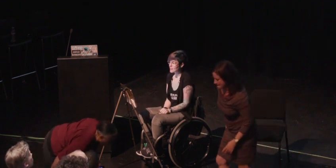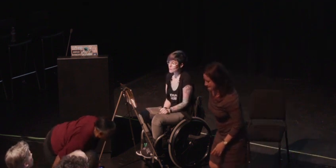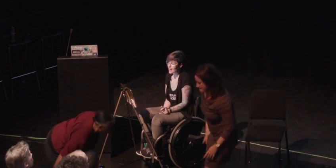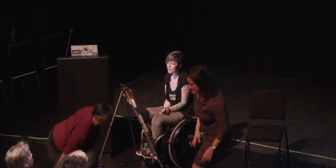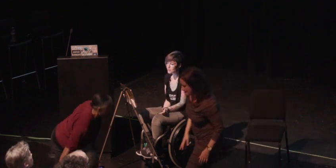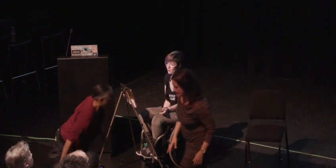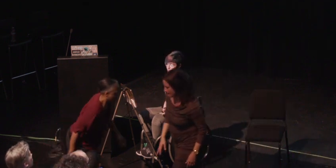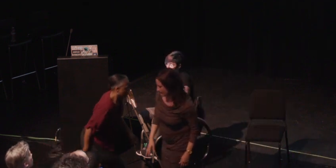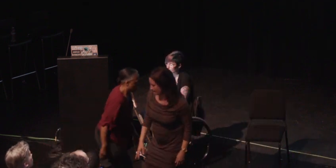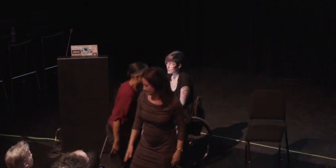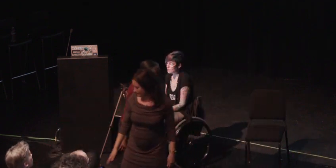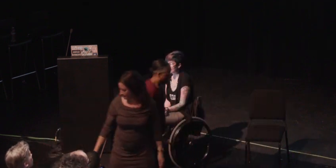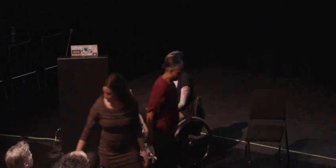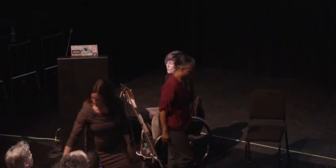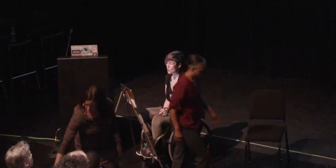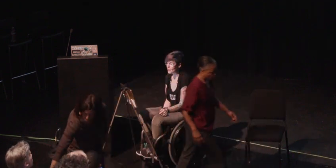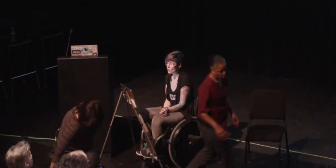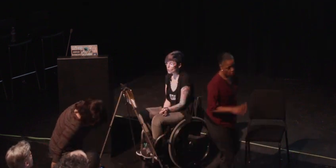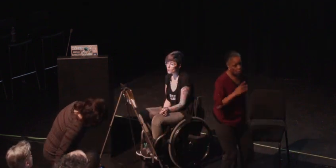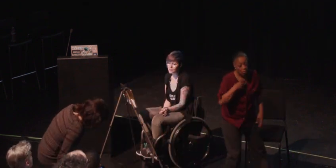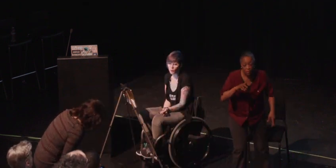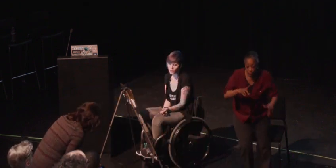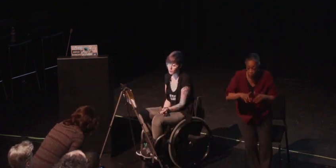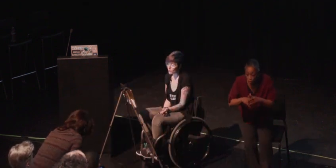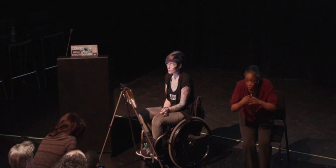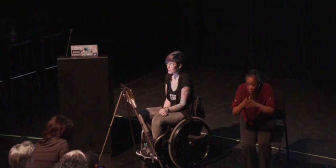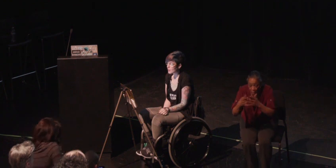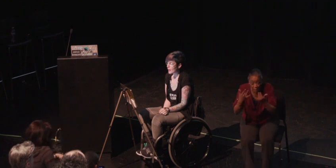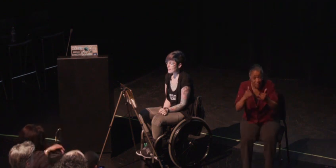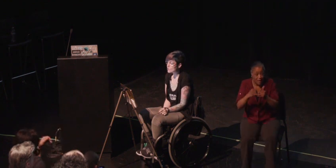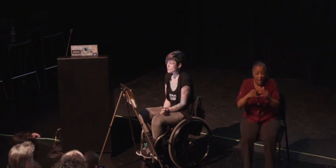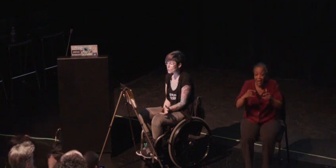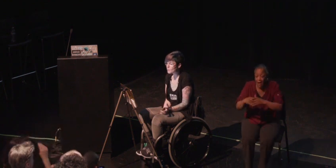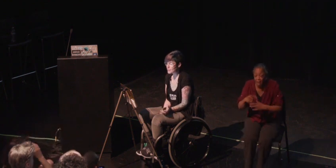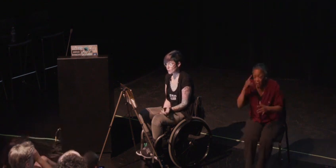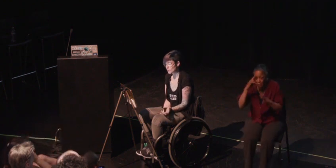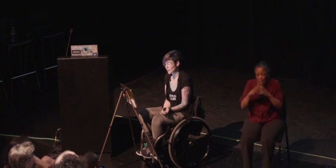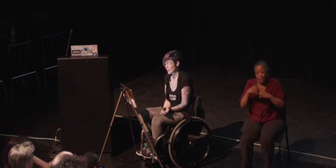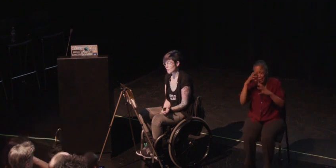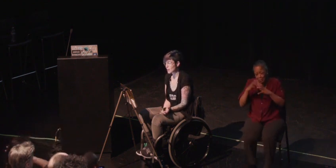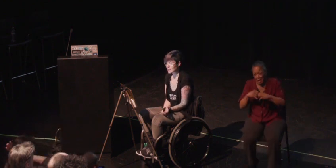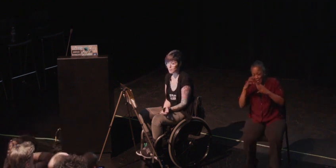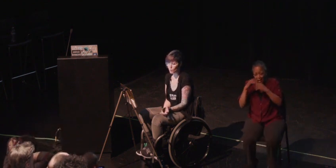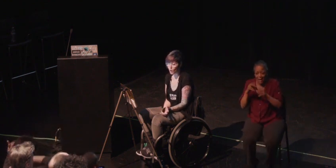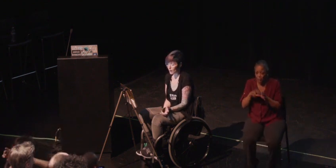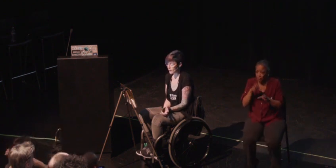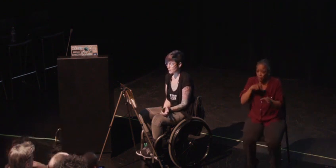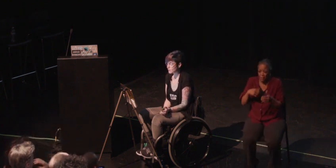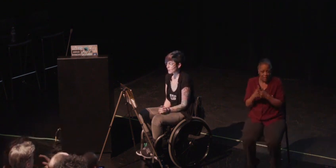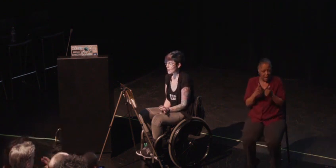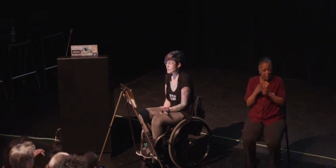It was actually a mystery to the developers in a how any given play would even be able to use it. And thus, we had controller options.